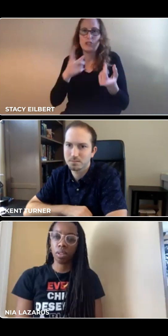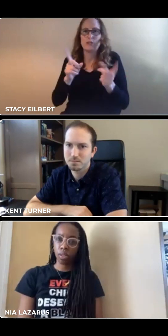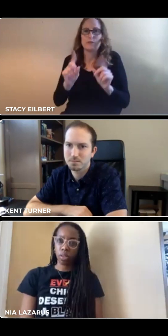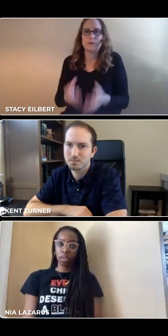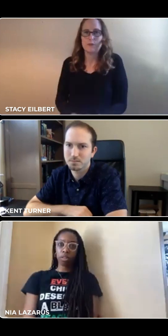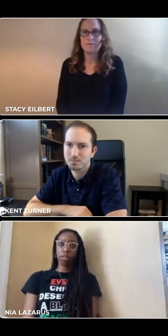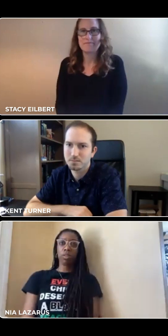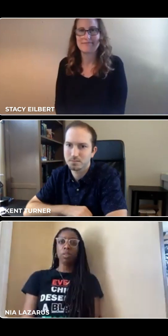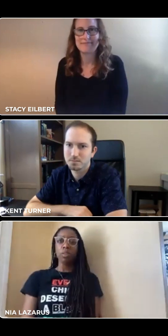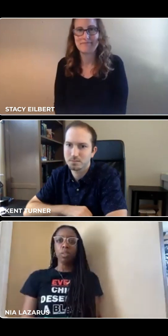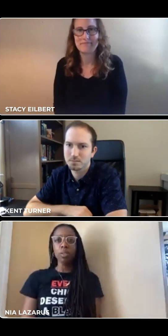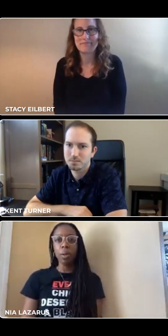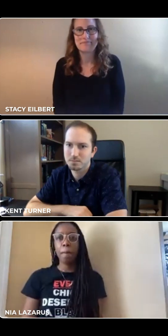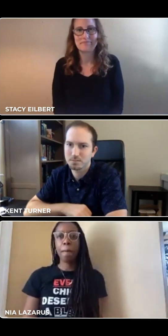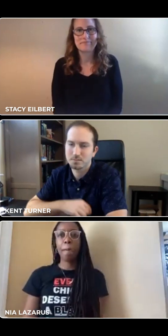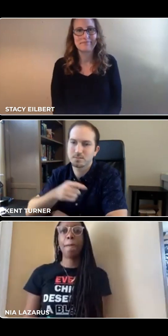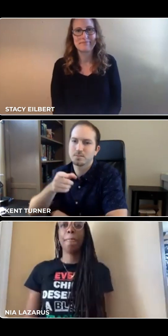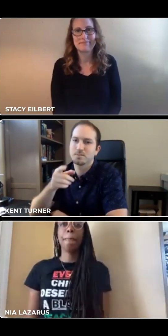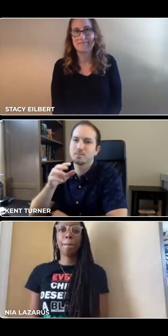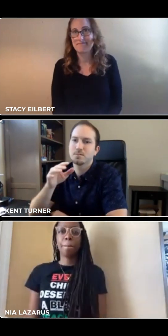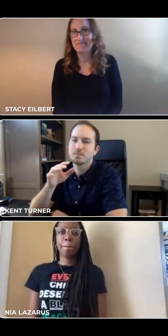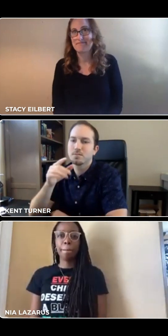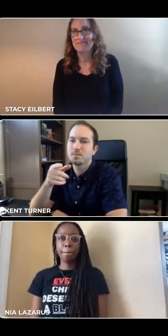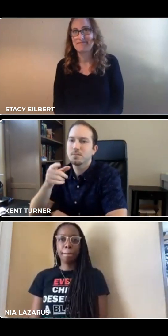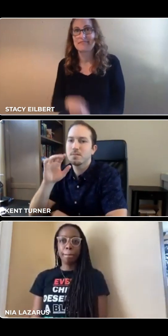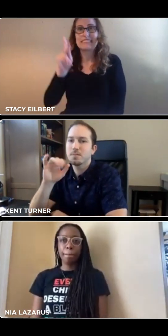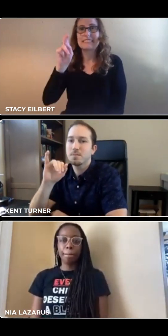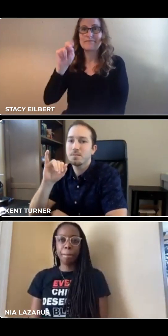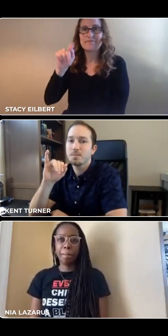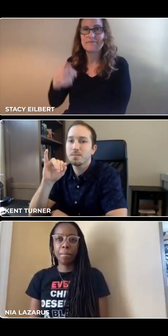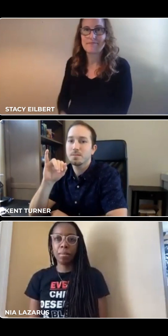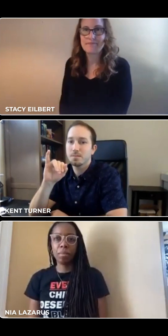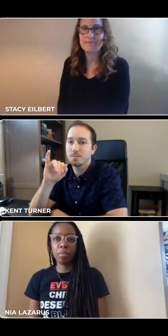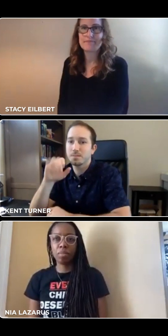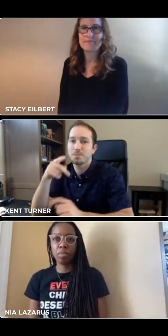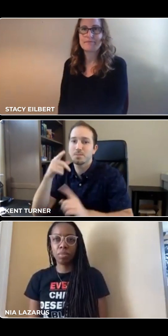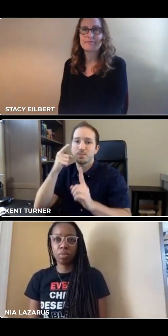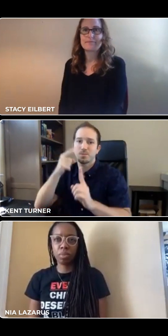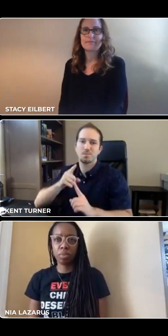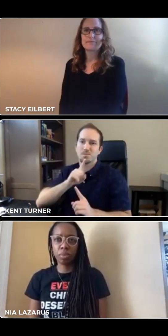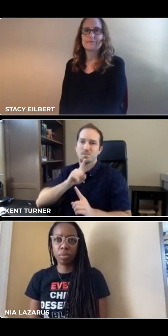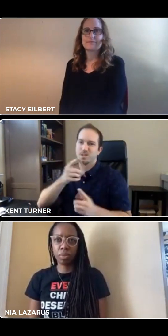needs to be split 50/50 within their classes, how do you ensure that? Yes, Kent.